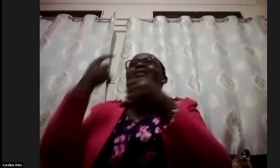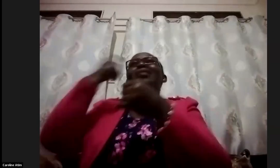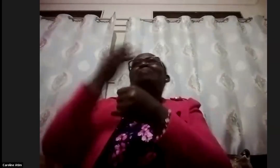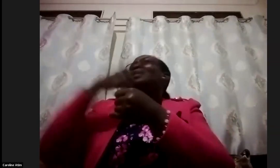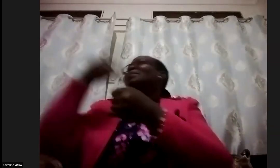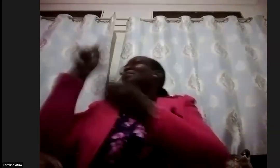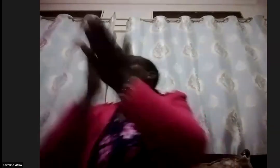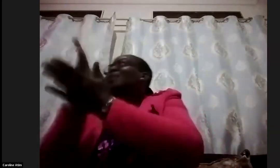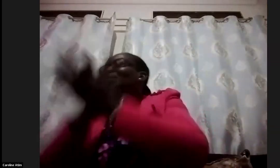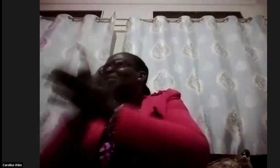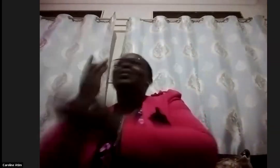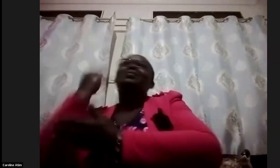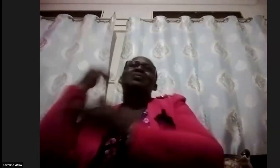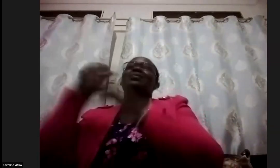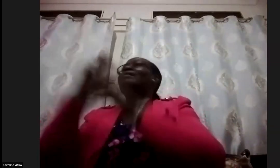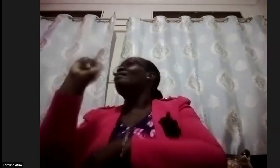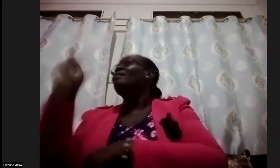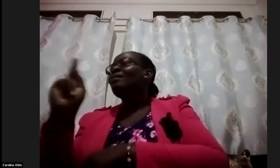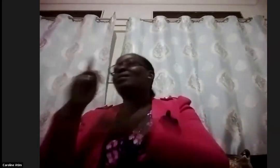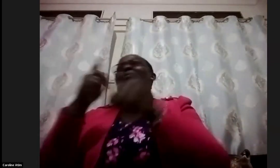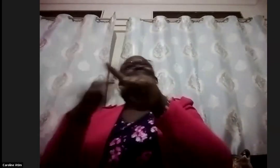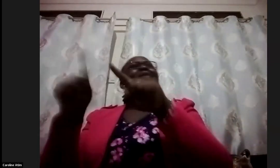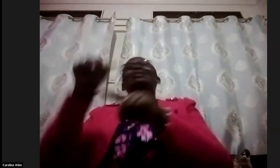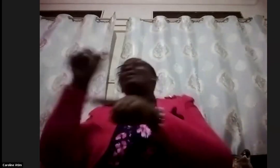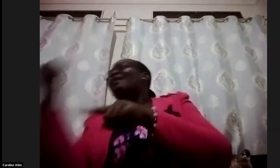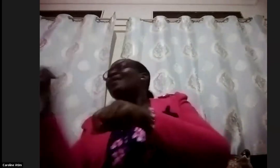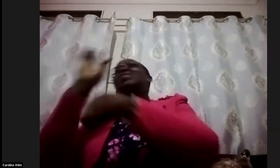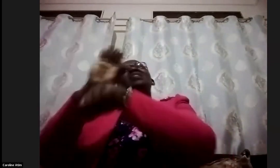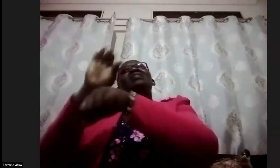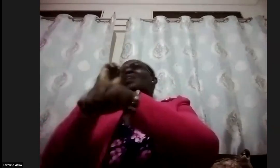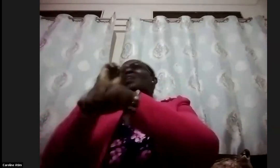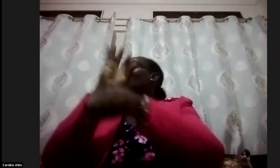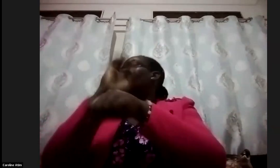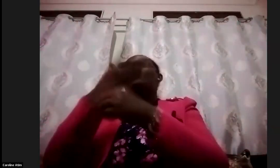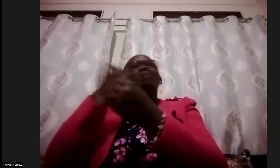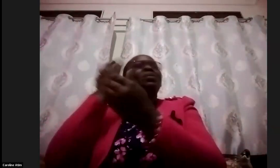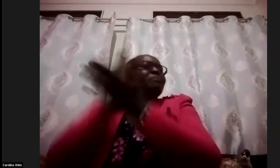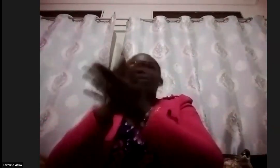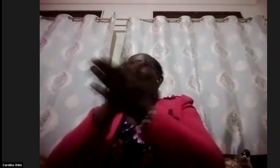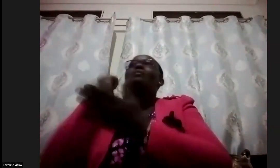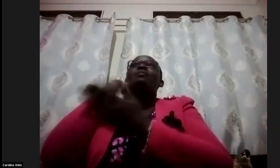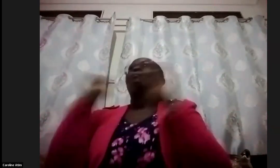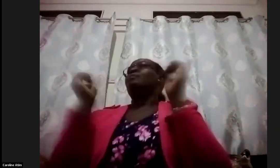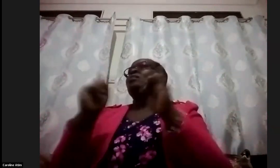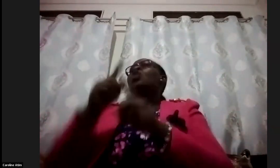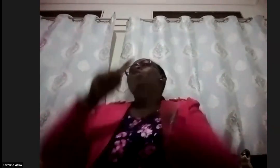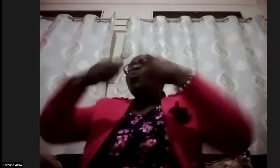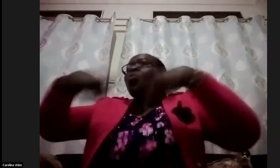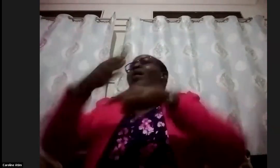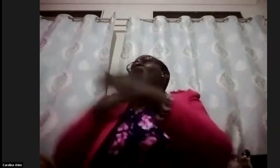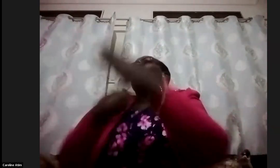they thought that they would take me to a physician for my hearing ability in Kenya. But